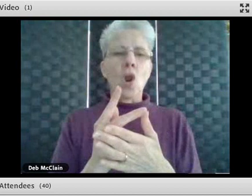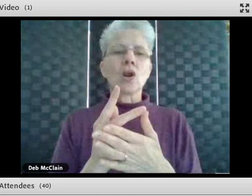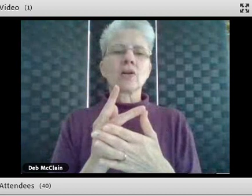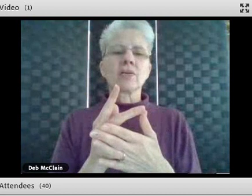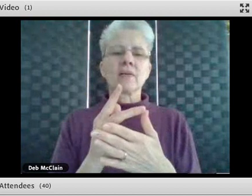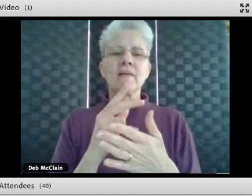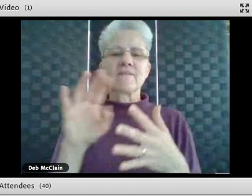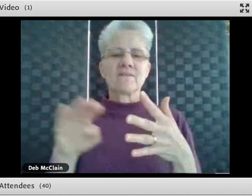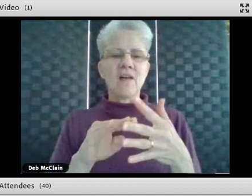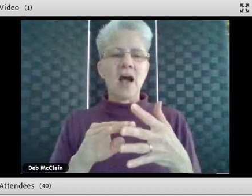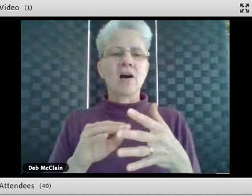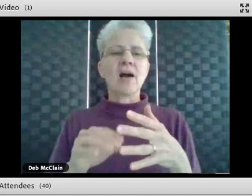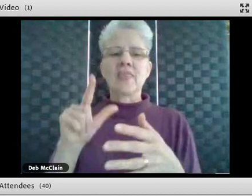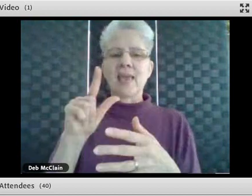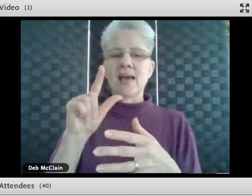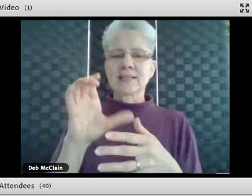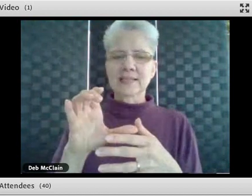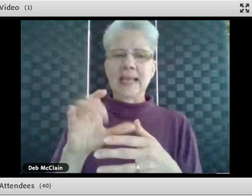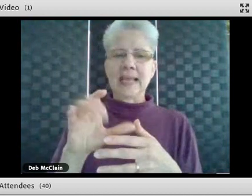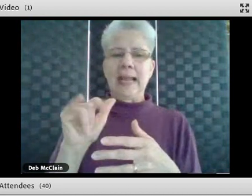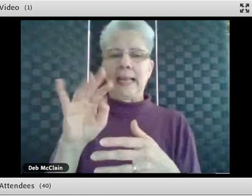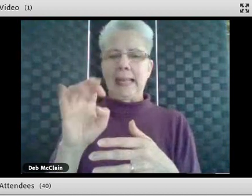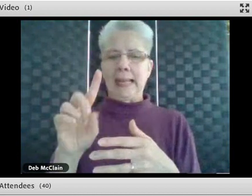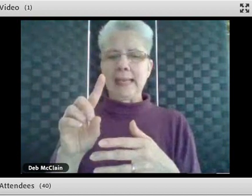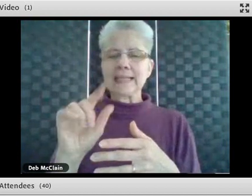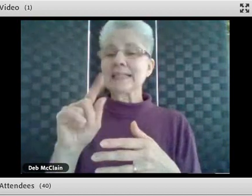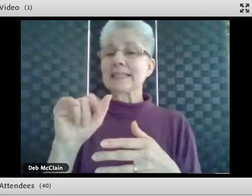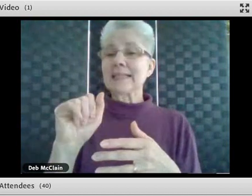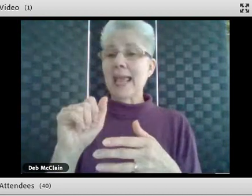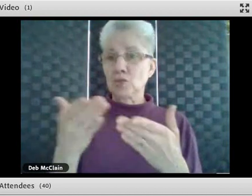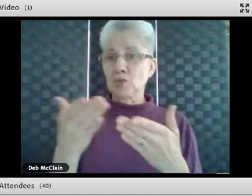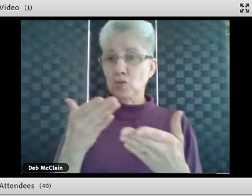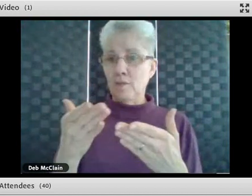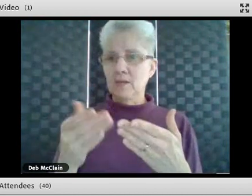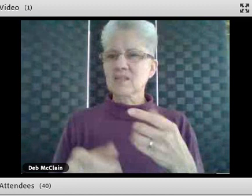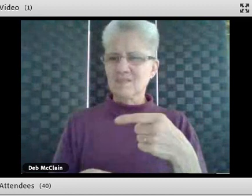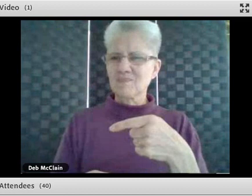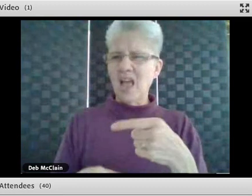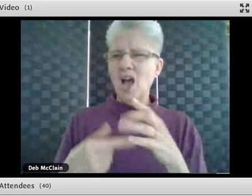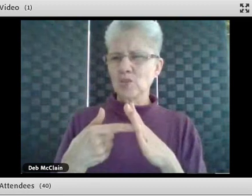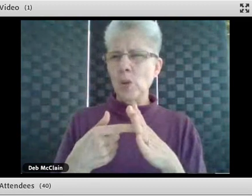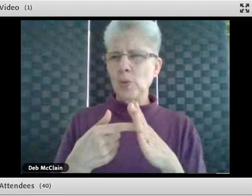And then the LC, Library of Congress, Linked Data Service. I'll show you some examples of this --